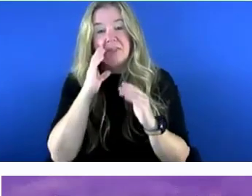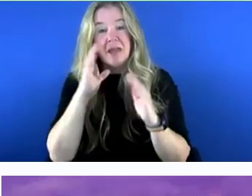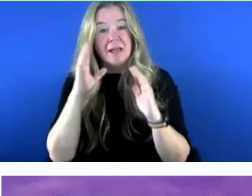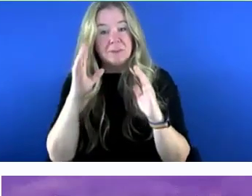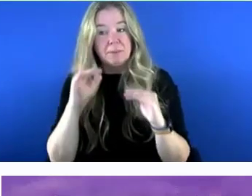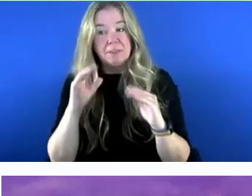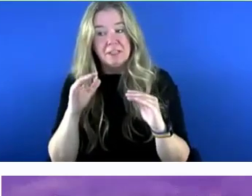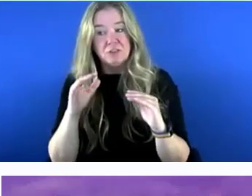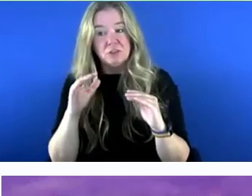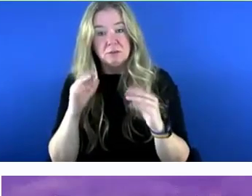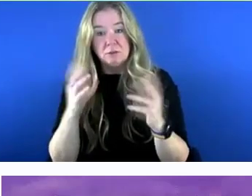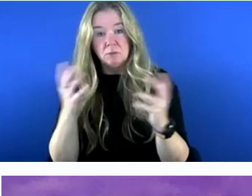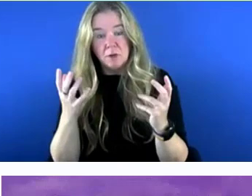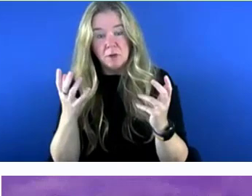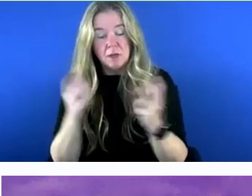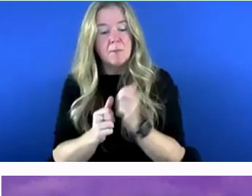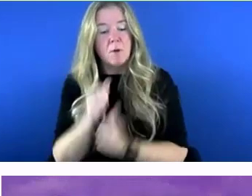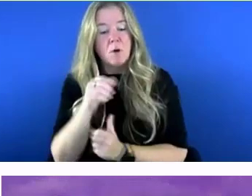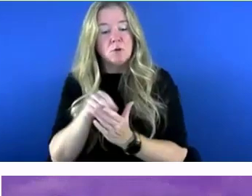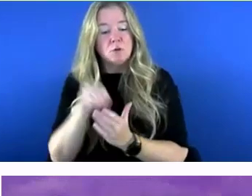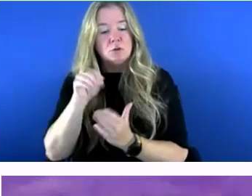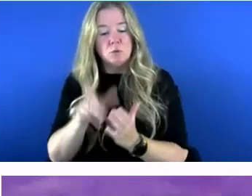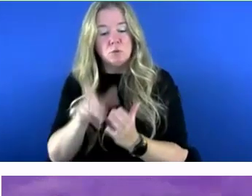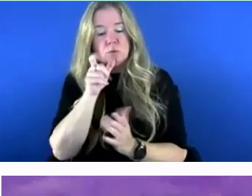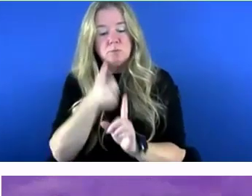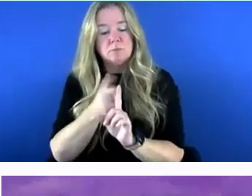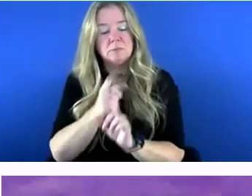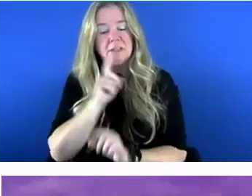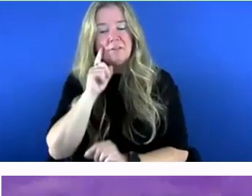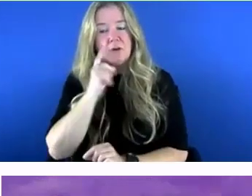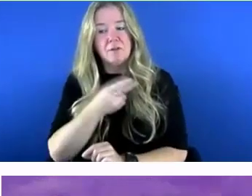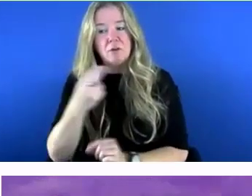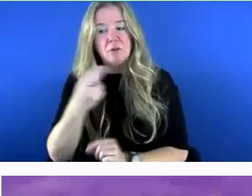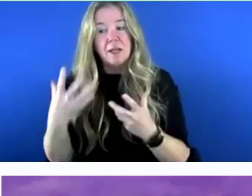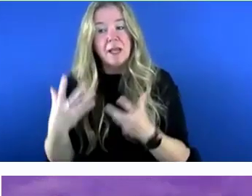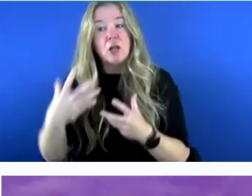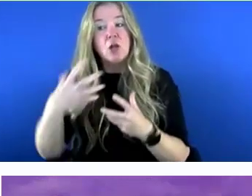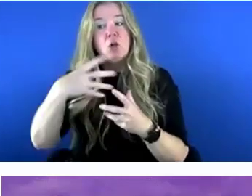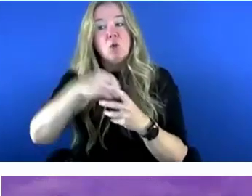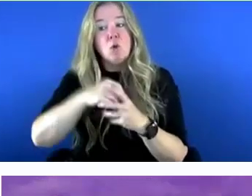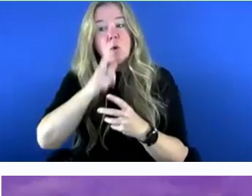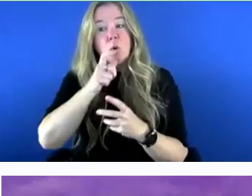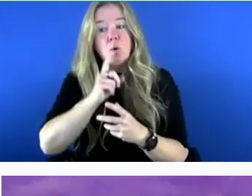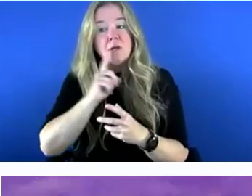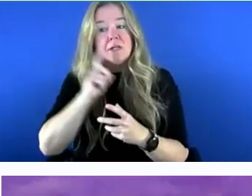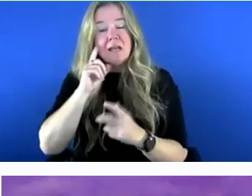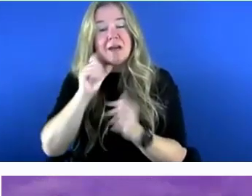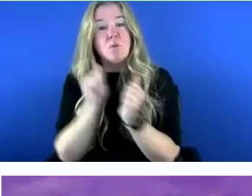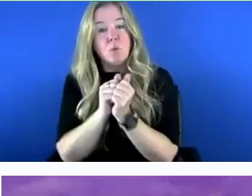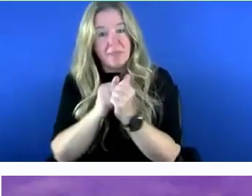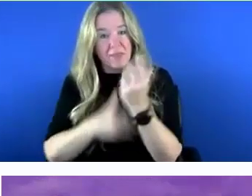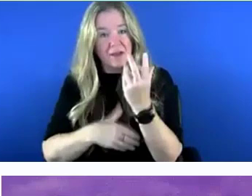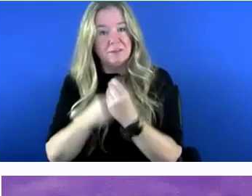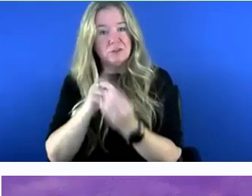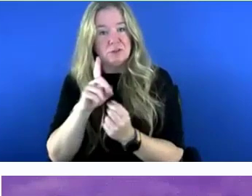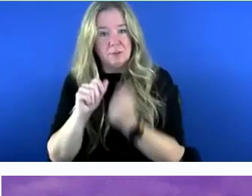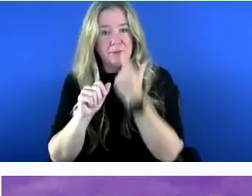is that most students who are deaf and hard of hearing, including those who are deaf with additional disabilities